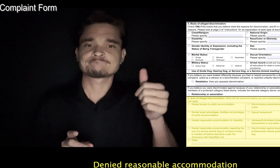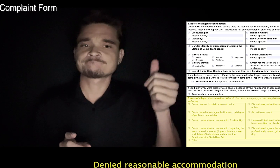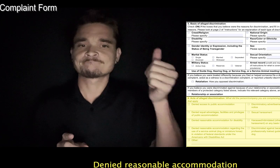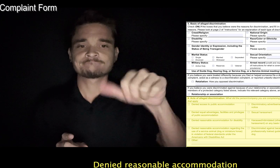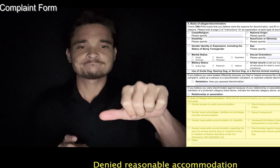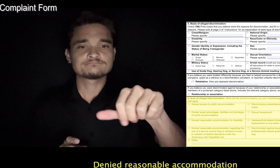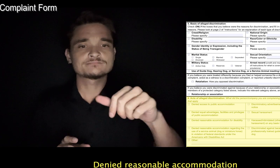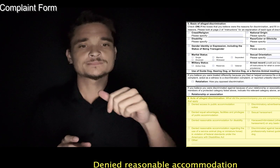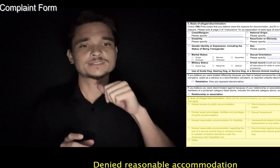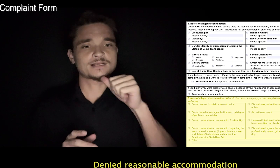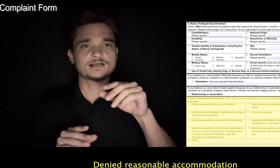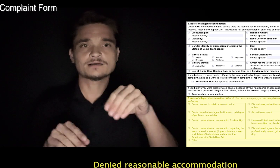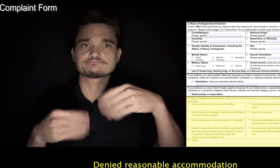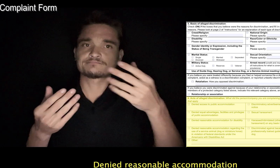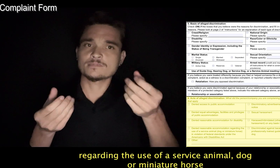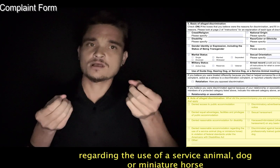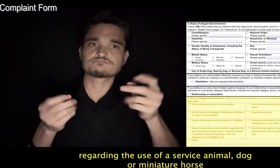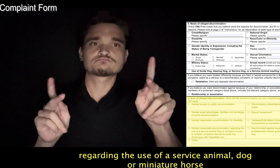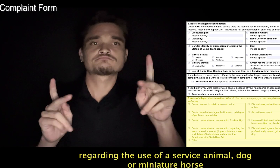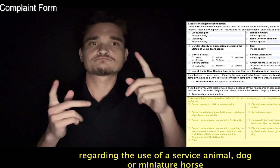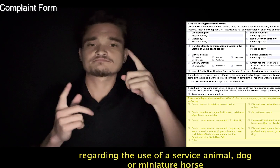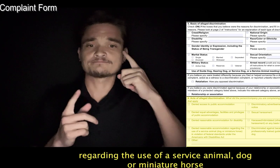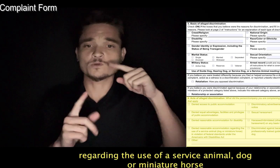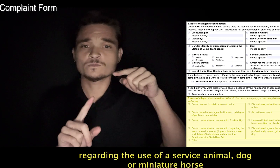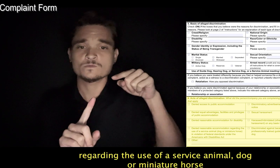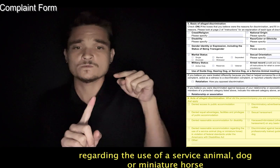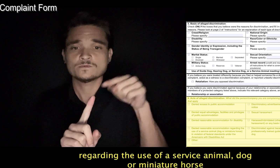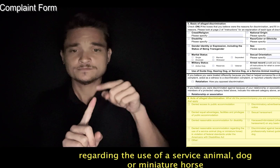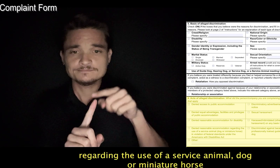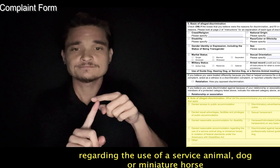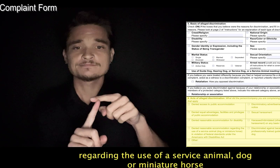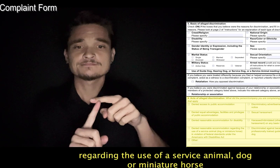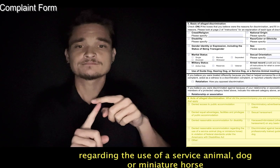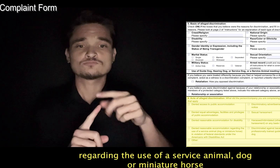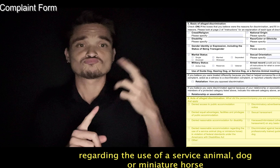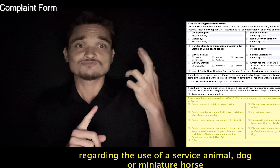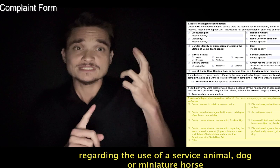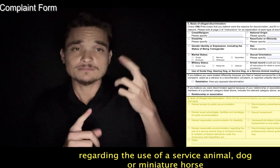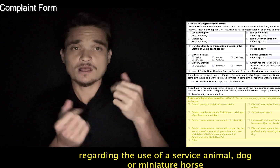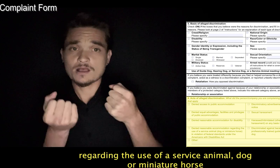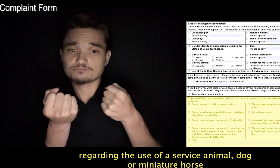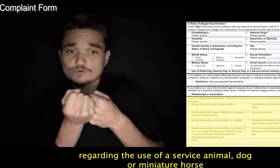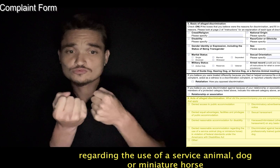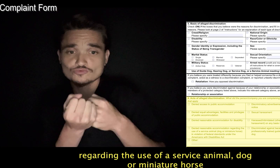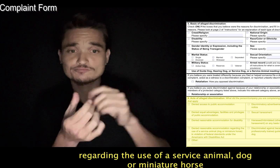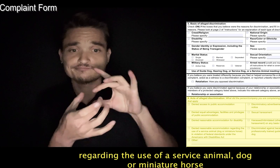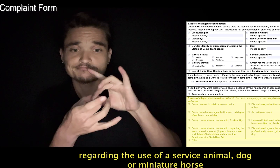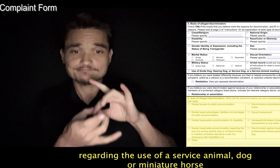Denied reasonable accommodation regarding the use of a service animal, dog or miniature horse